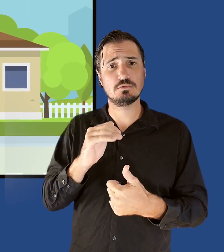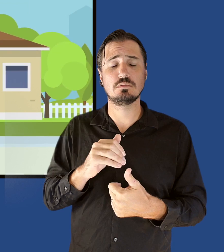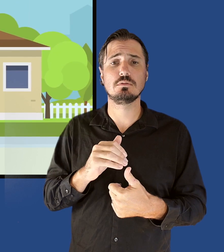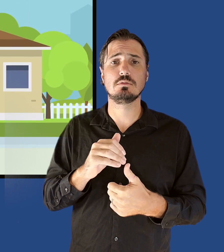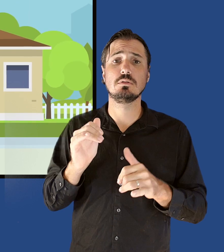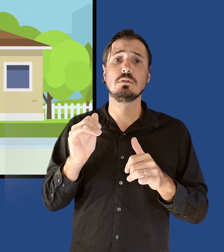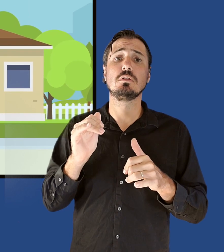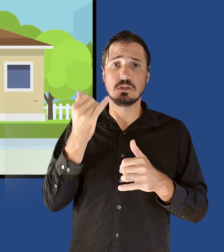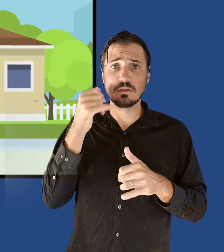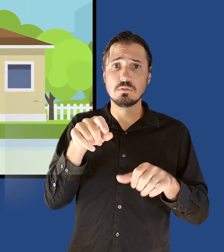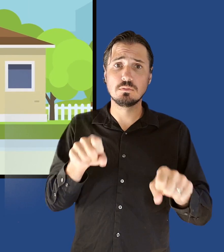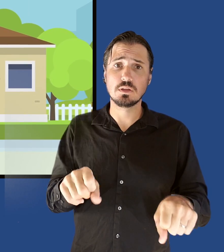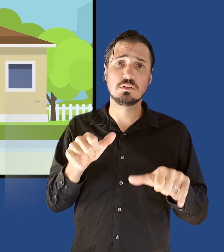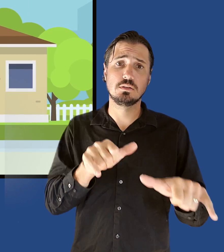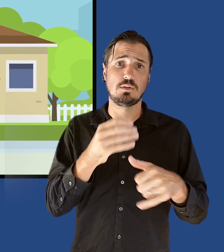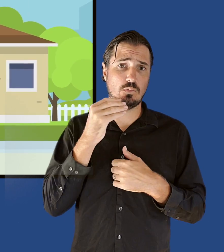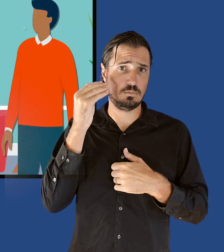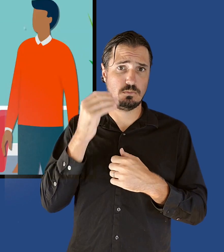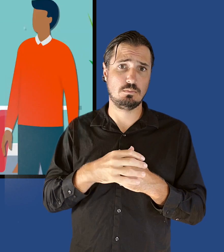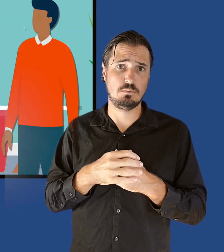Stay home as much as possible.